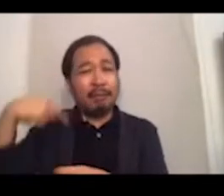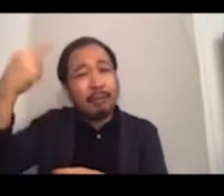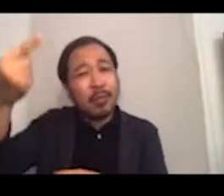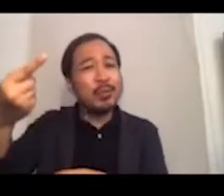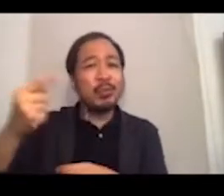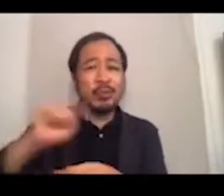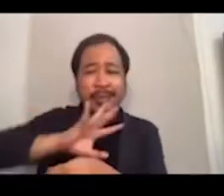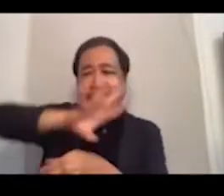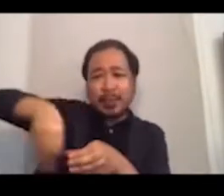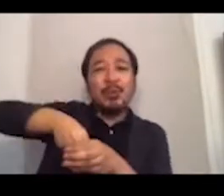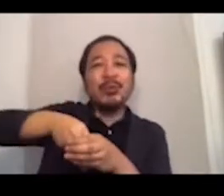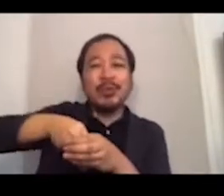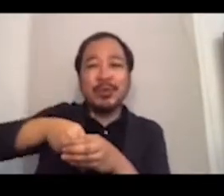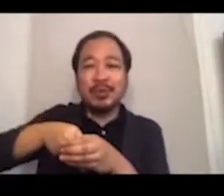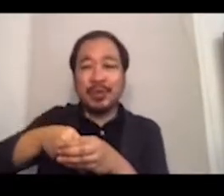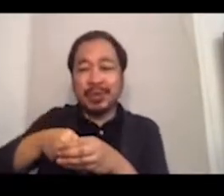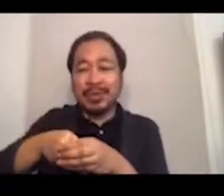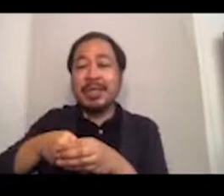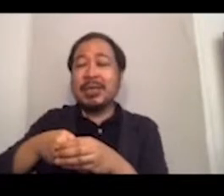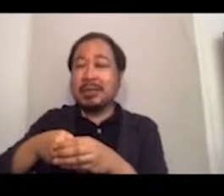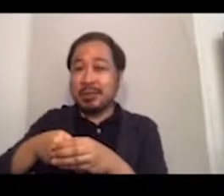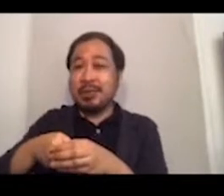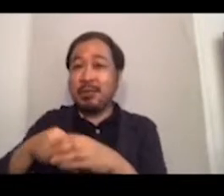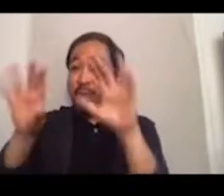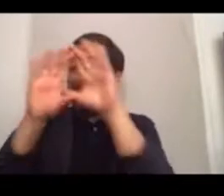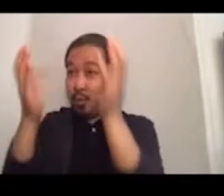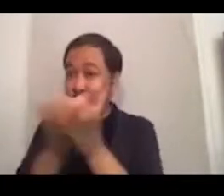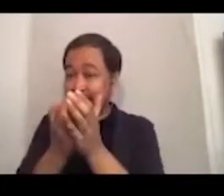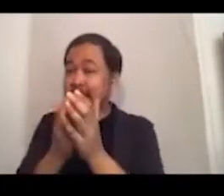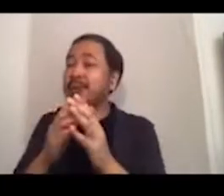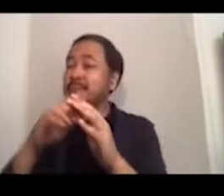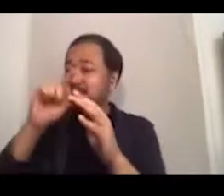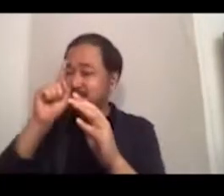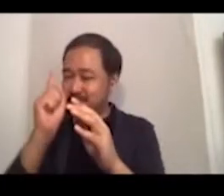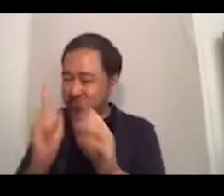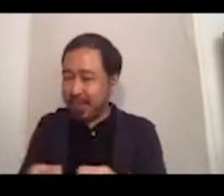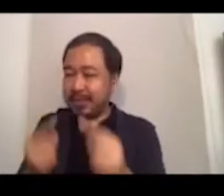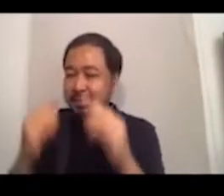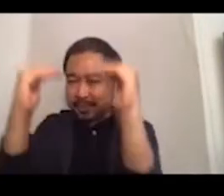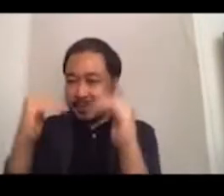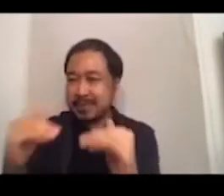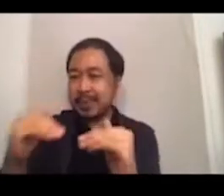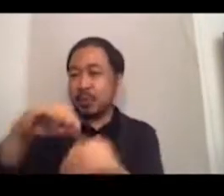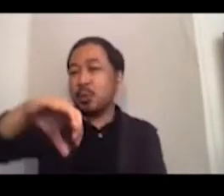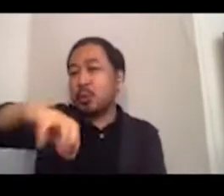we need more capacity and we need more multi-sector collaboration